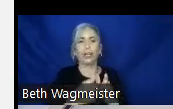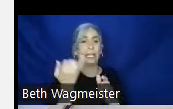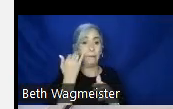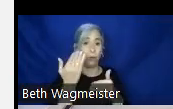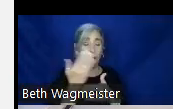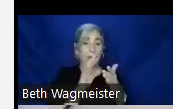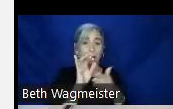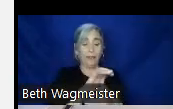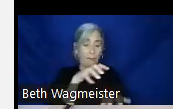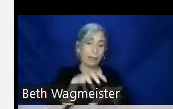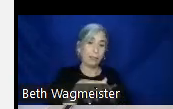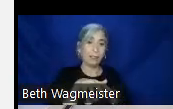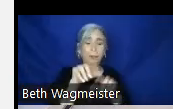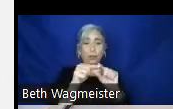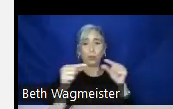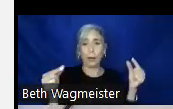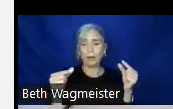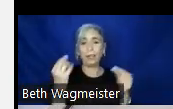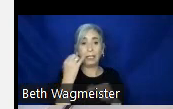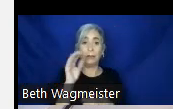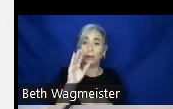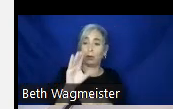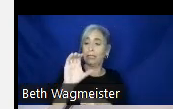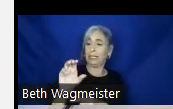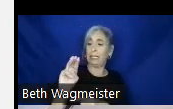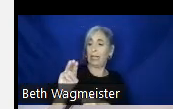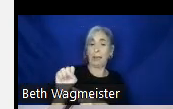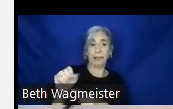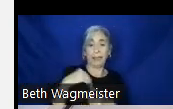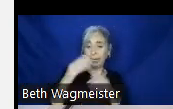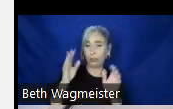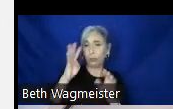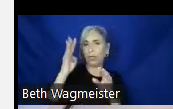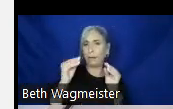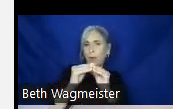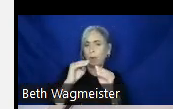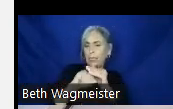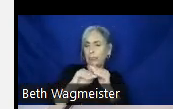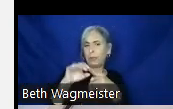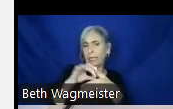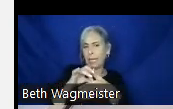built in Grammarly in your CMS, that can create more accessible content. There are a lot of